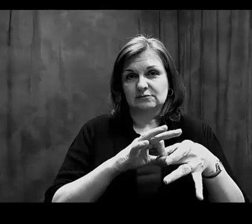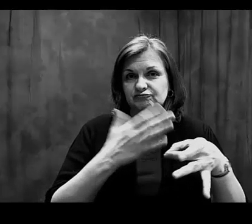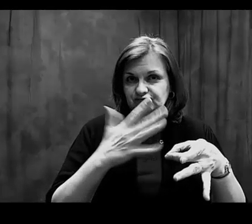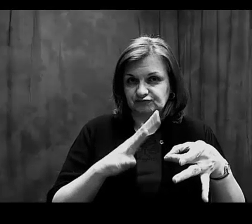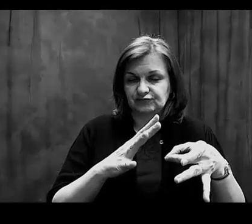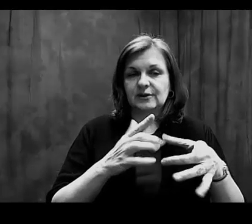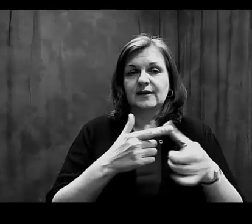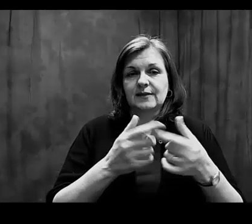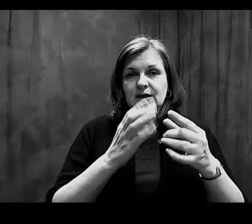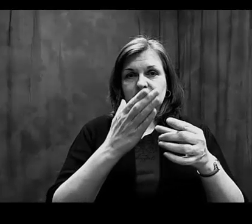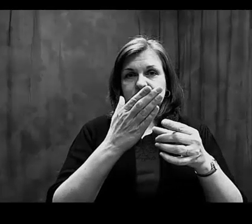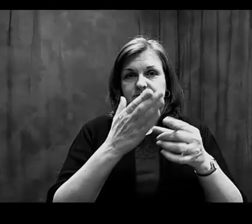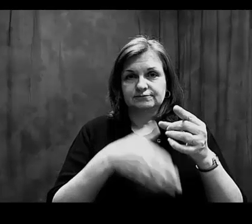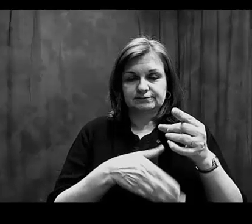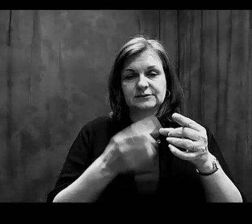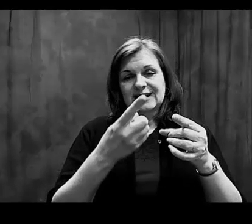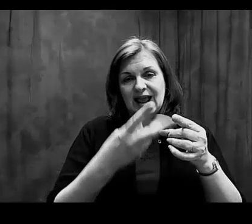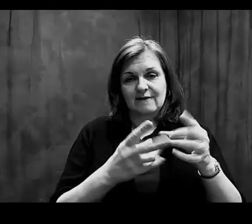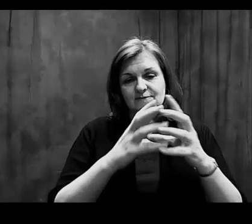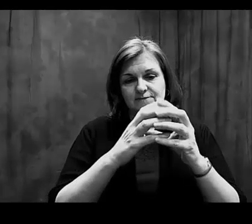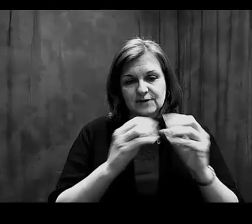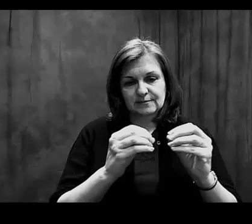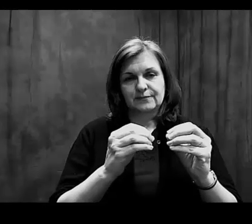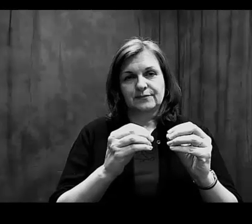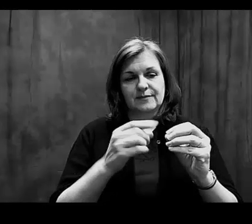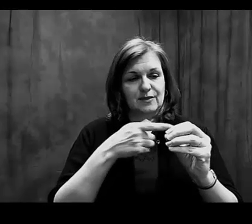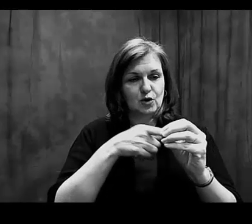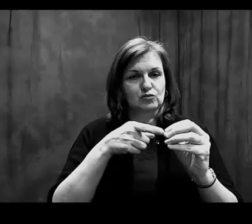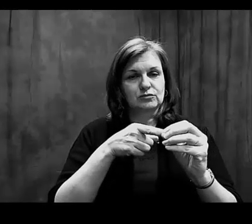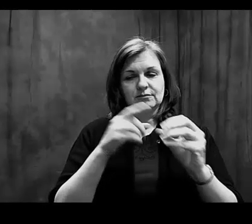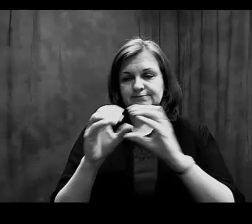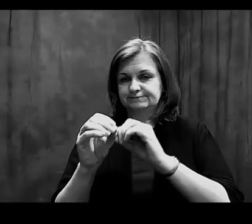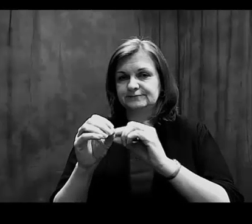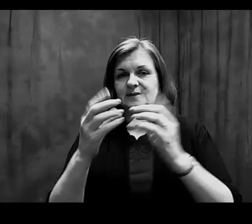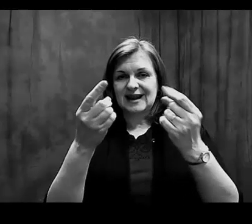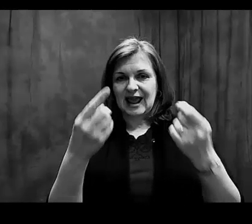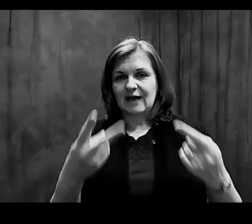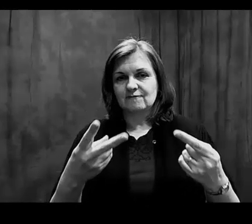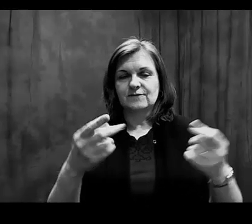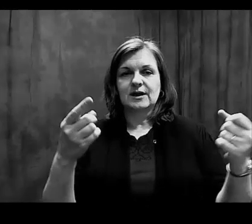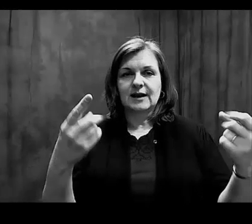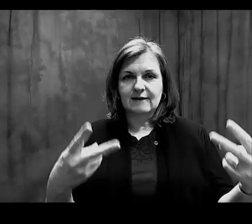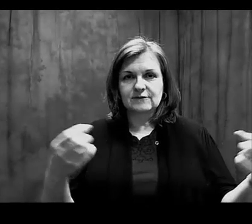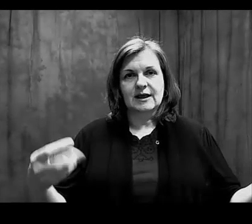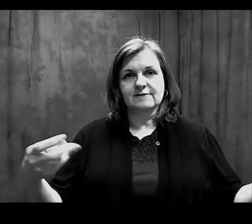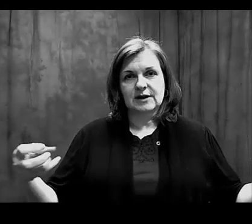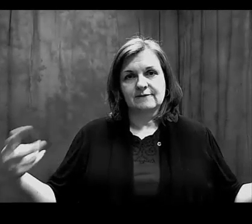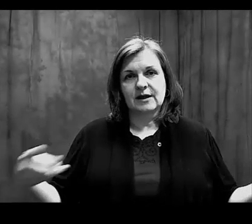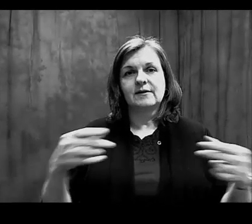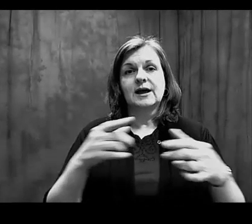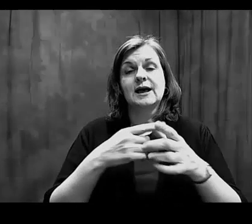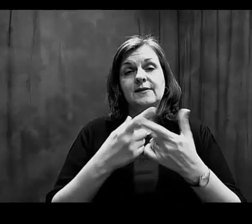a fertilized egg and we are going to cut it in half and cut those in half